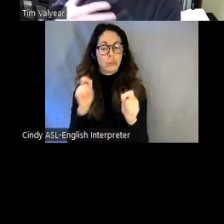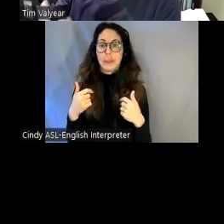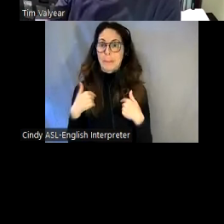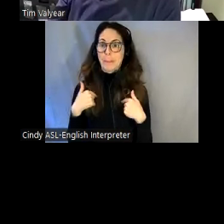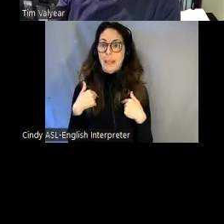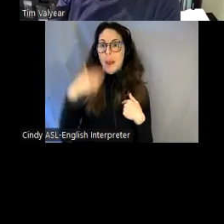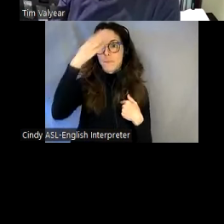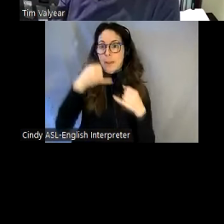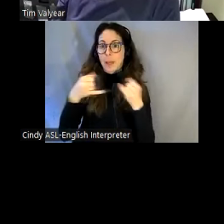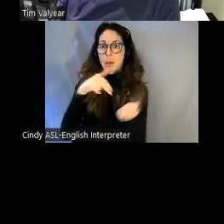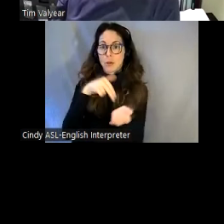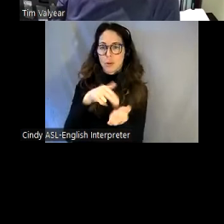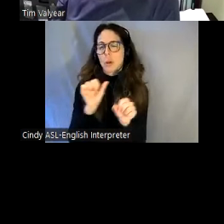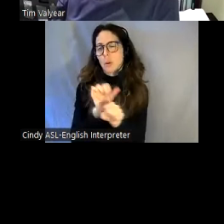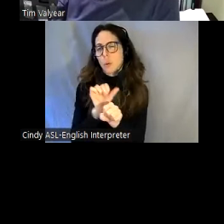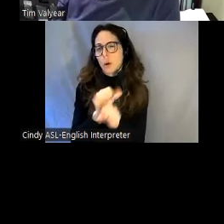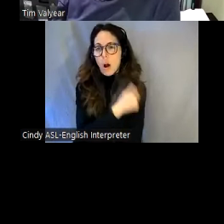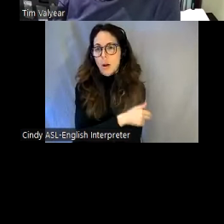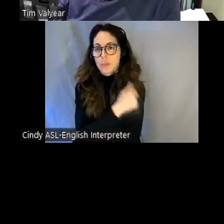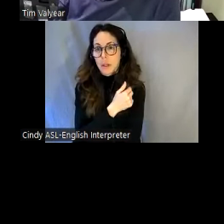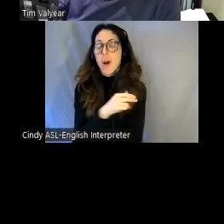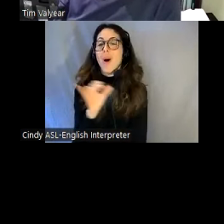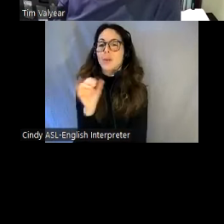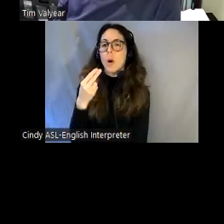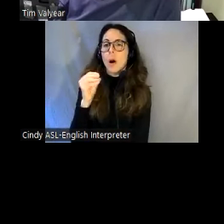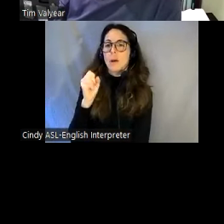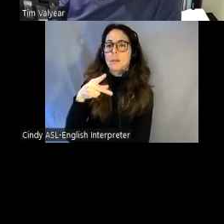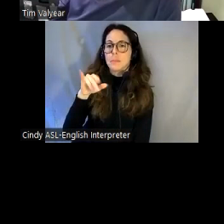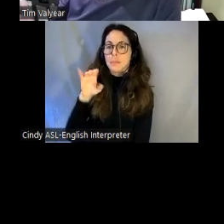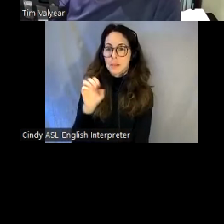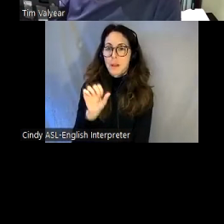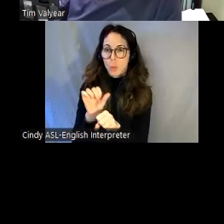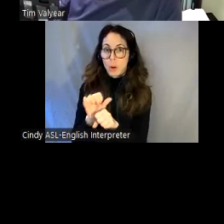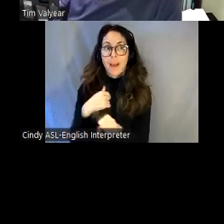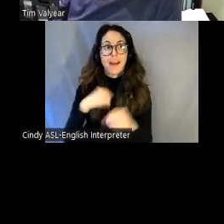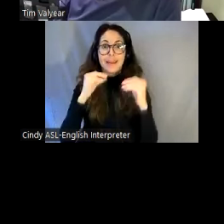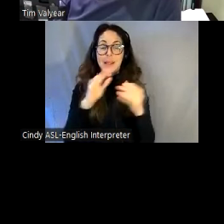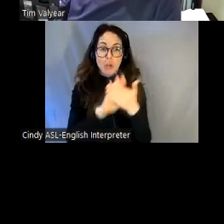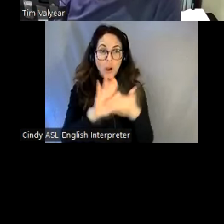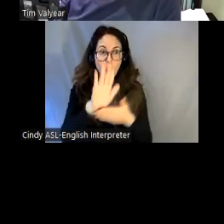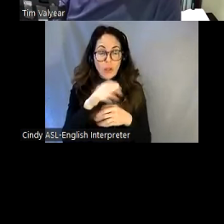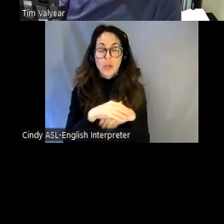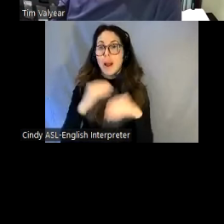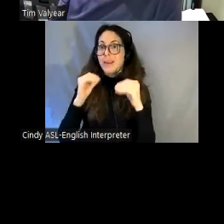Remember, it lives in the air. So again, things are changing dramatically. Me as a front line nurse in a